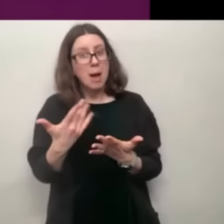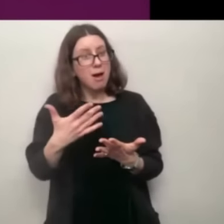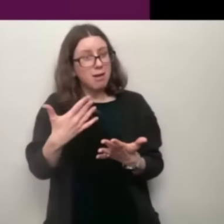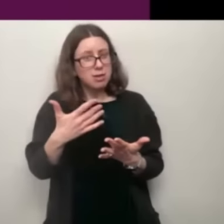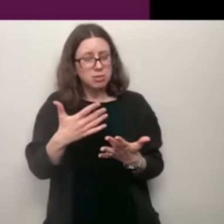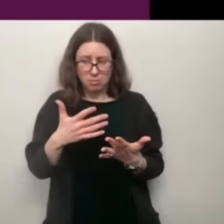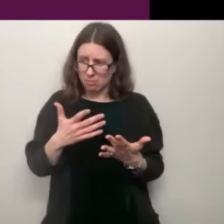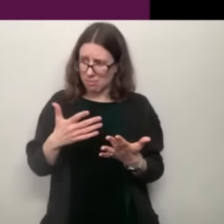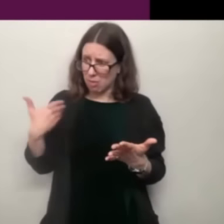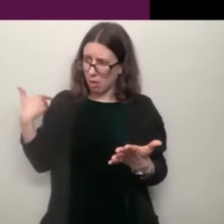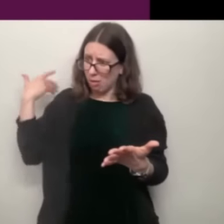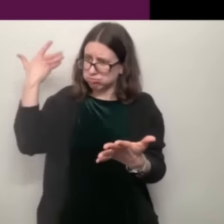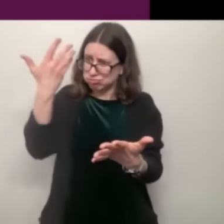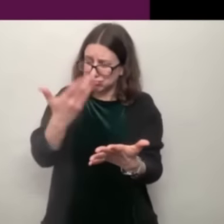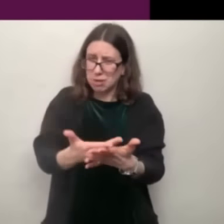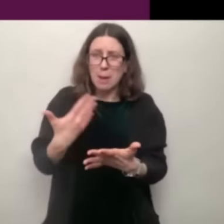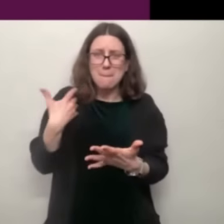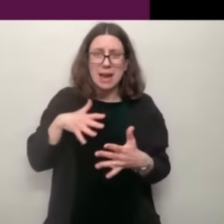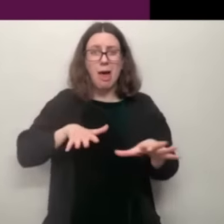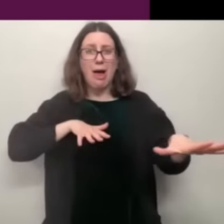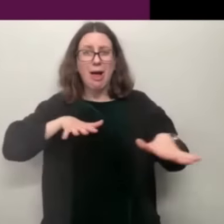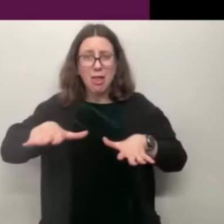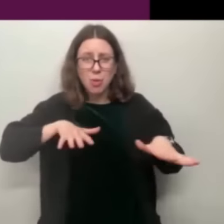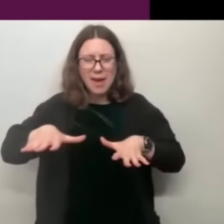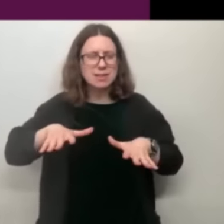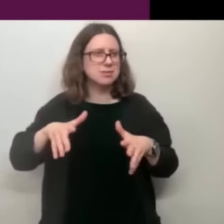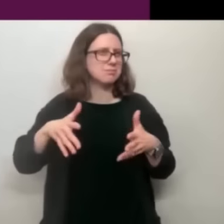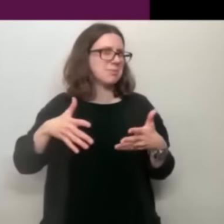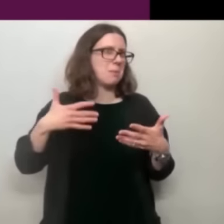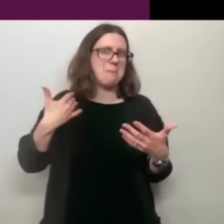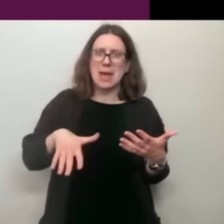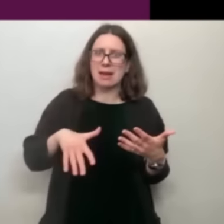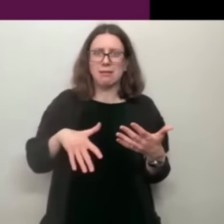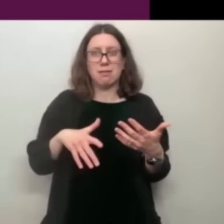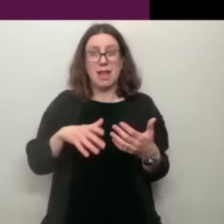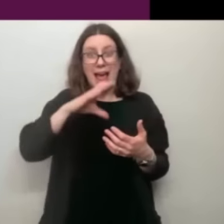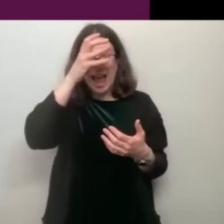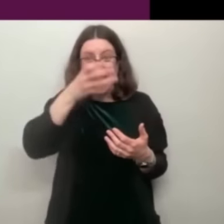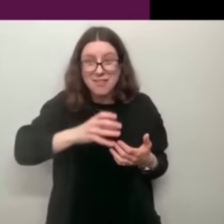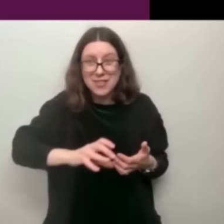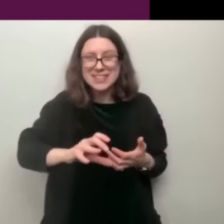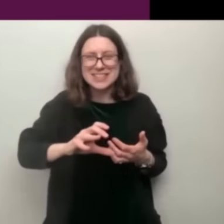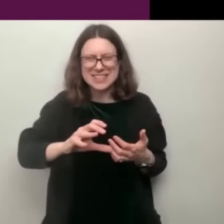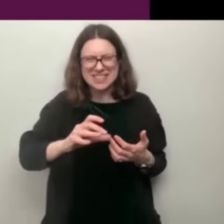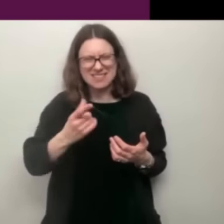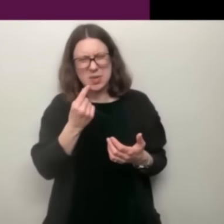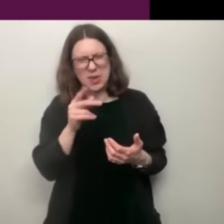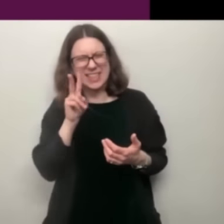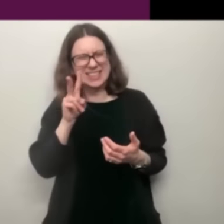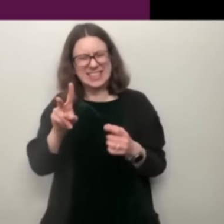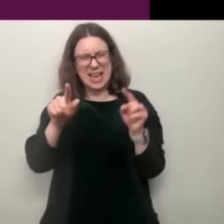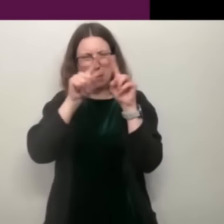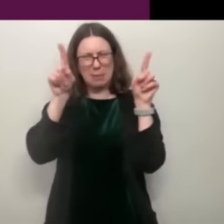and elephants as we can see from this rather charming image of an elephant advertising, a circus crossing over the iron bridge.